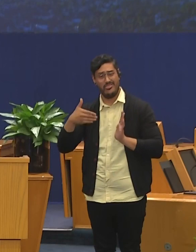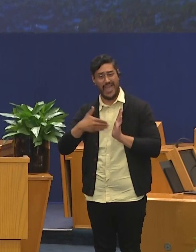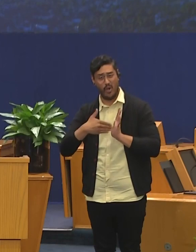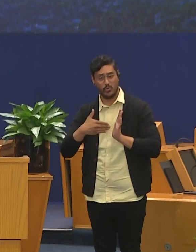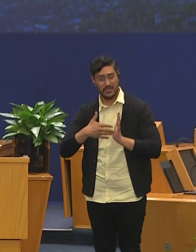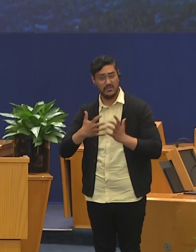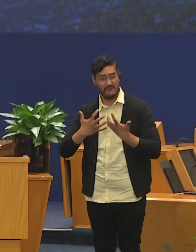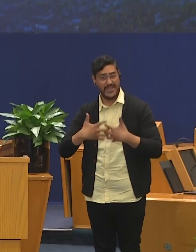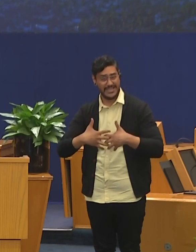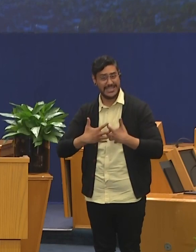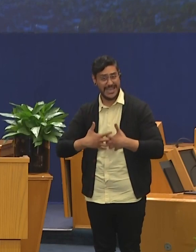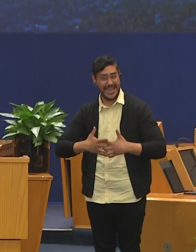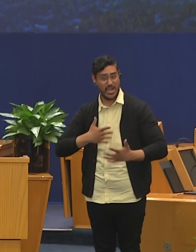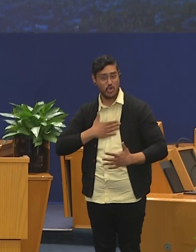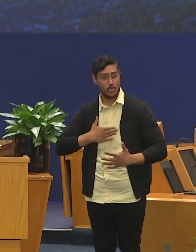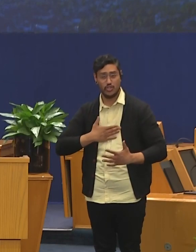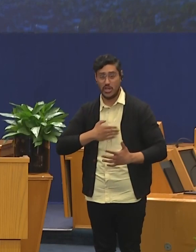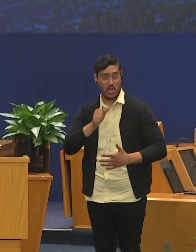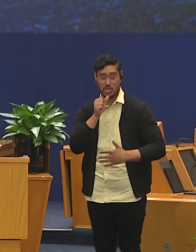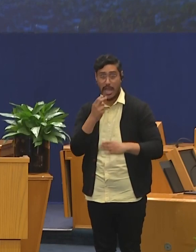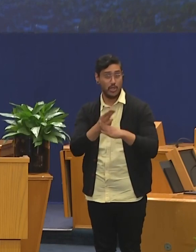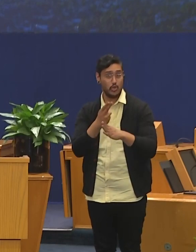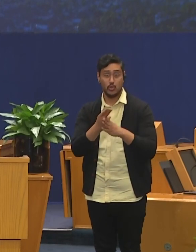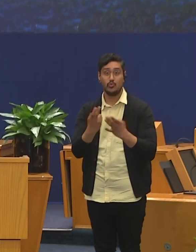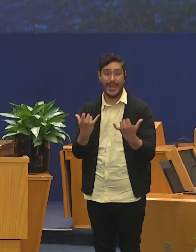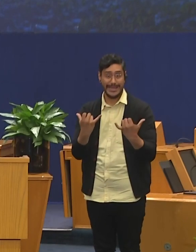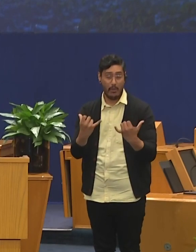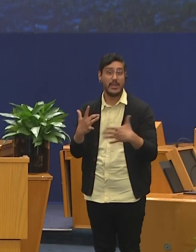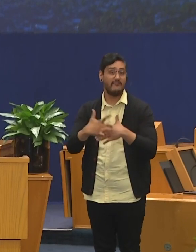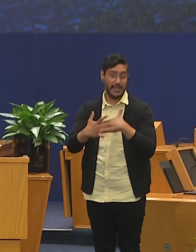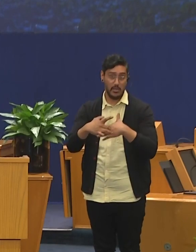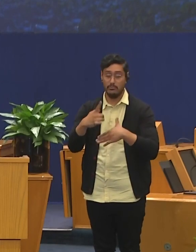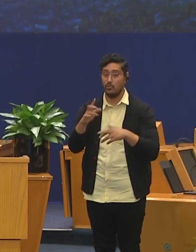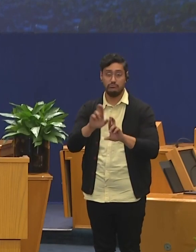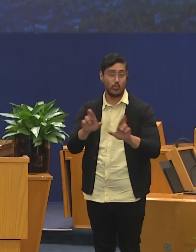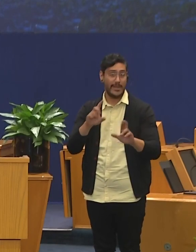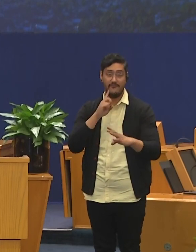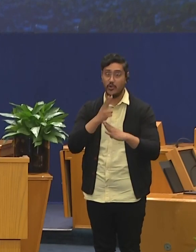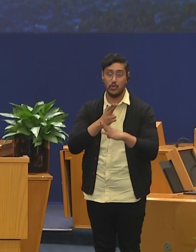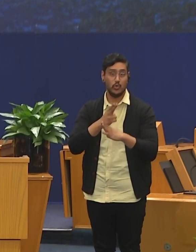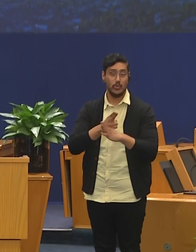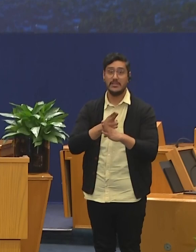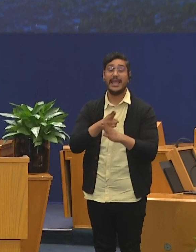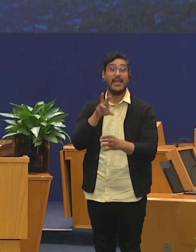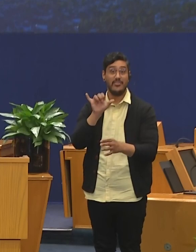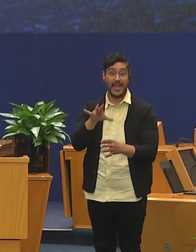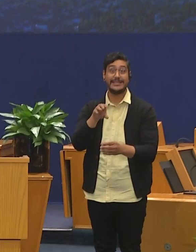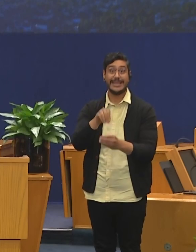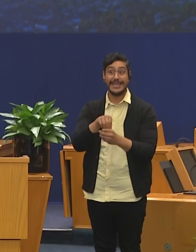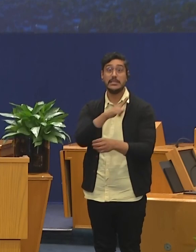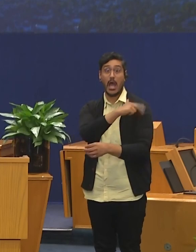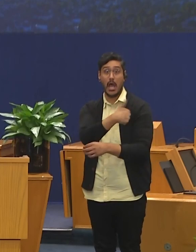THANKS FOR THE QUESTION. WE HAVE ABOUT A THOUSAND VENTILATORS ARE THAT CURRENTLY UNUSED AND AVAILABLE FOR USE.